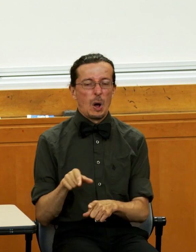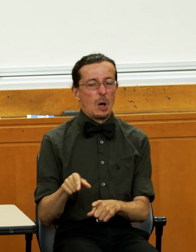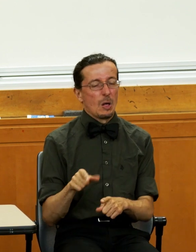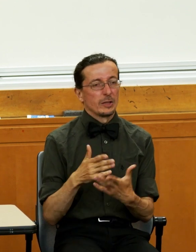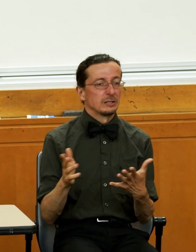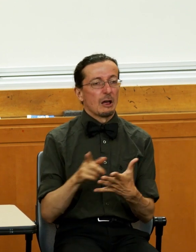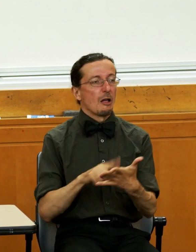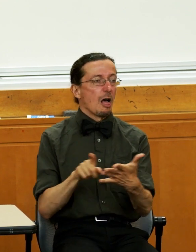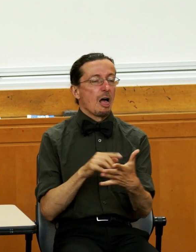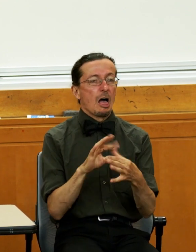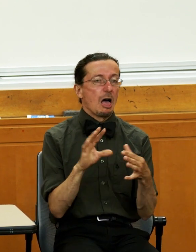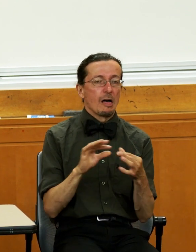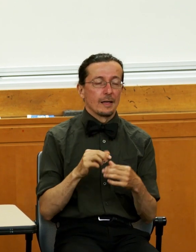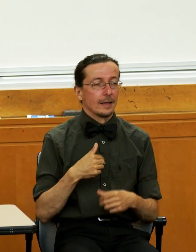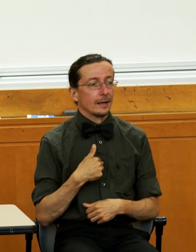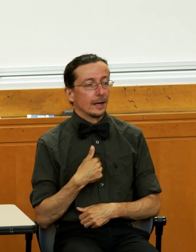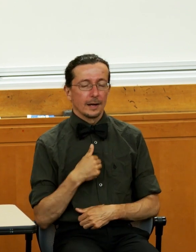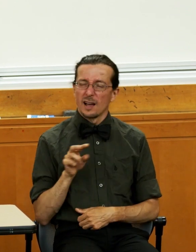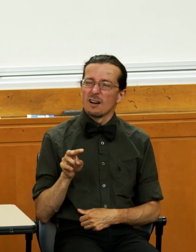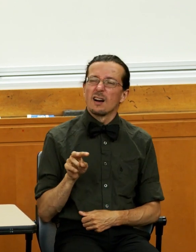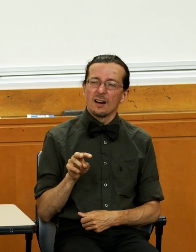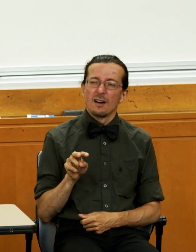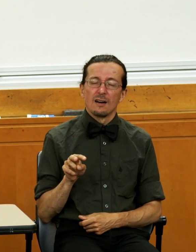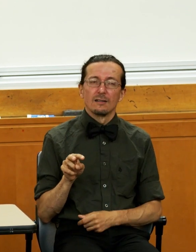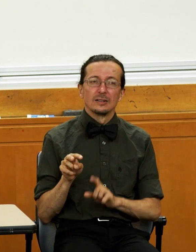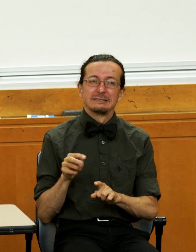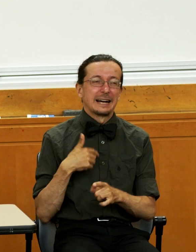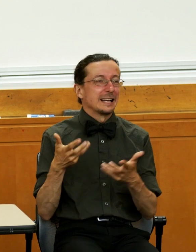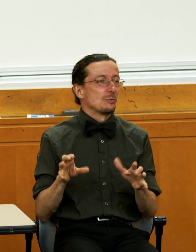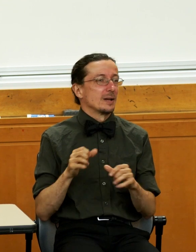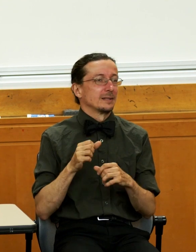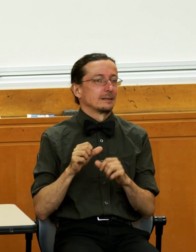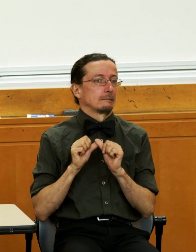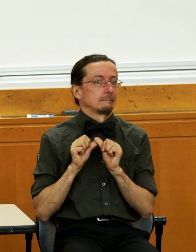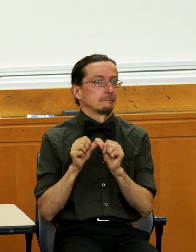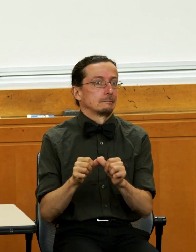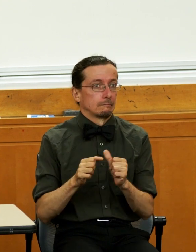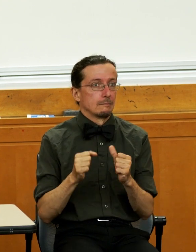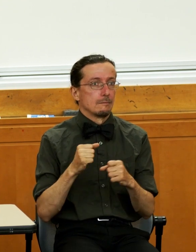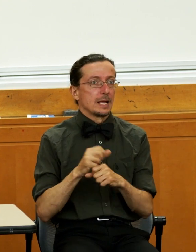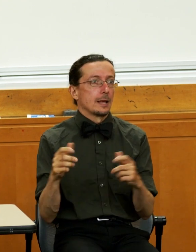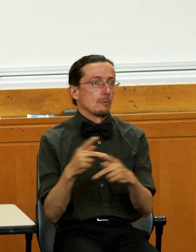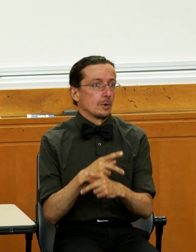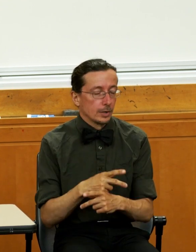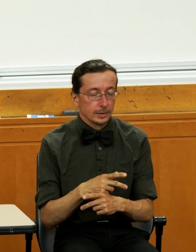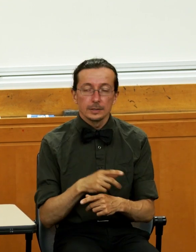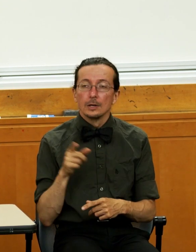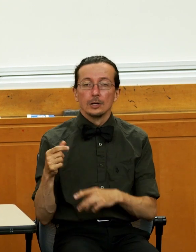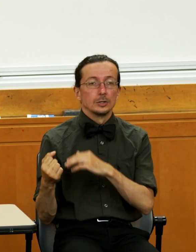You know, I was like, Ah!” Like I didn't want to perpetuate that. And she sent me an article